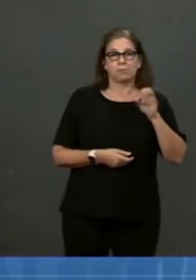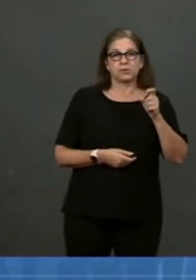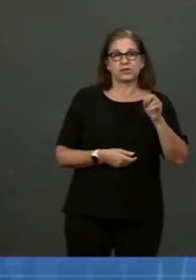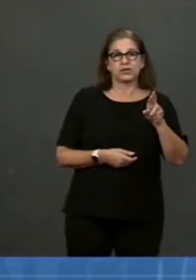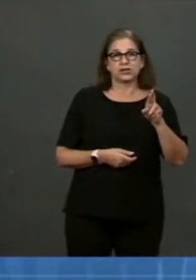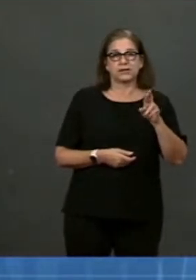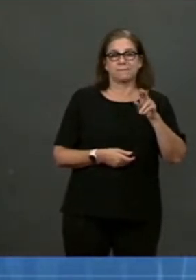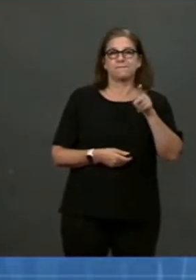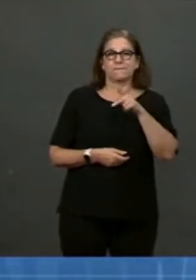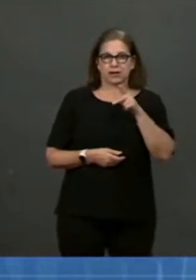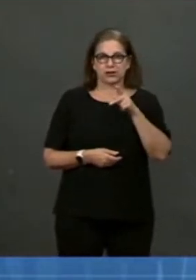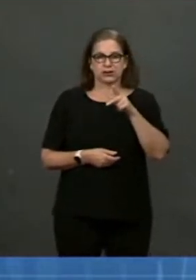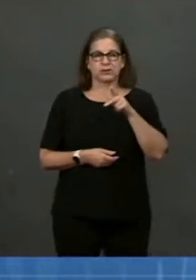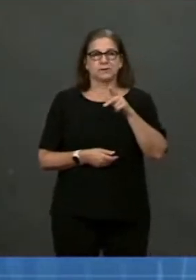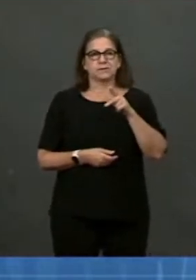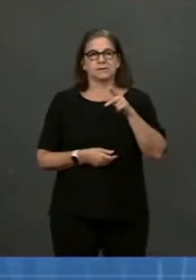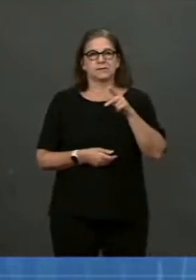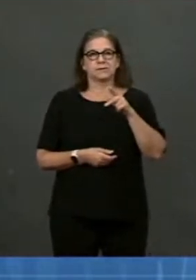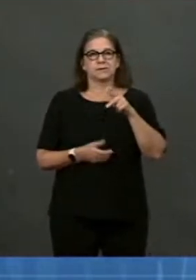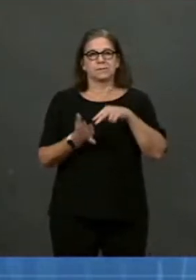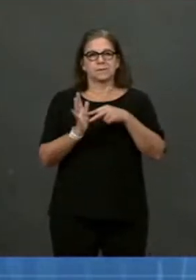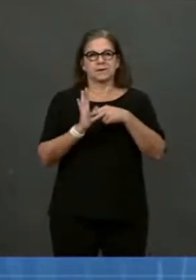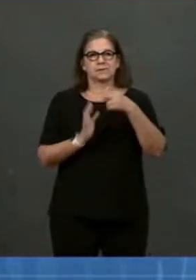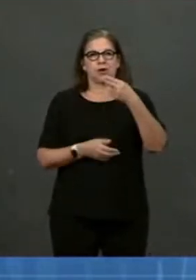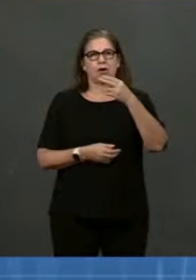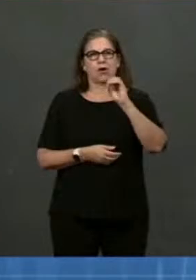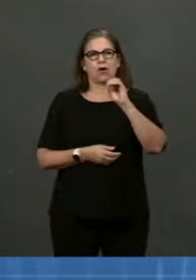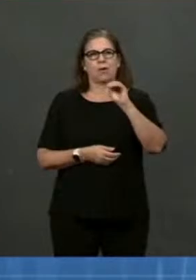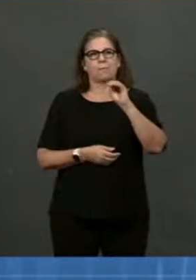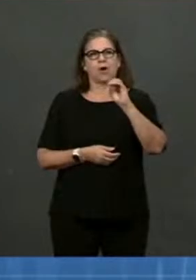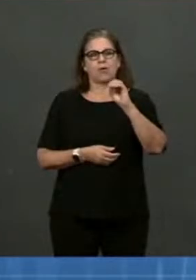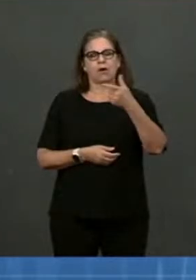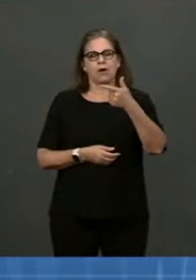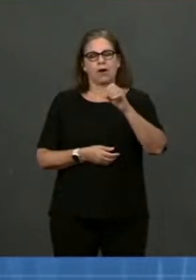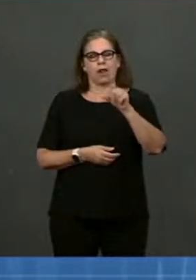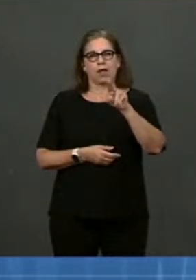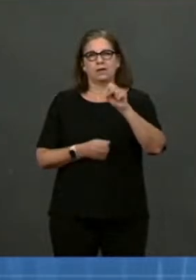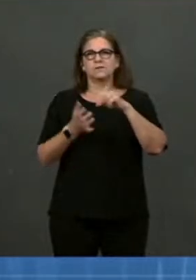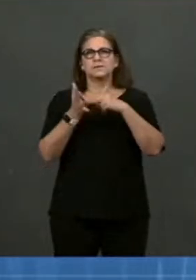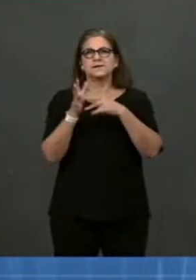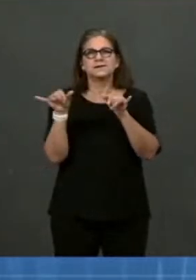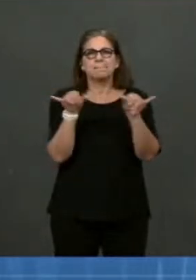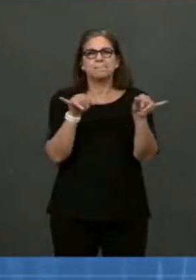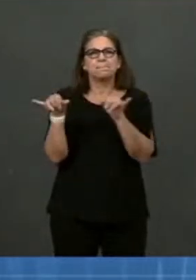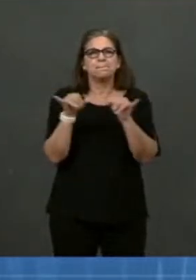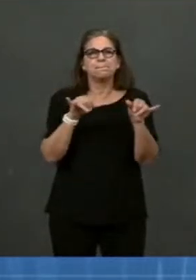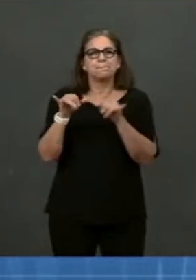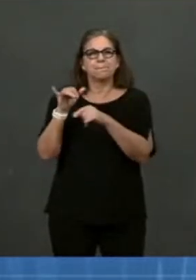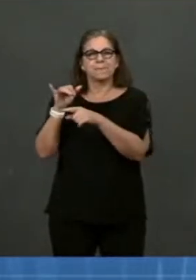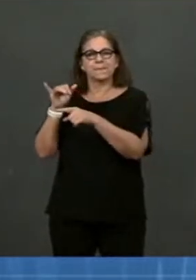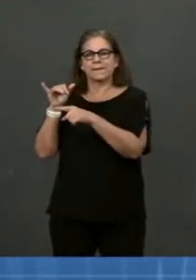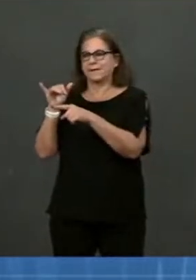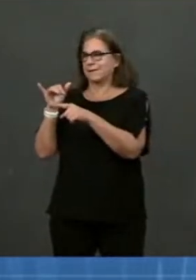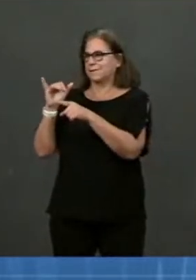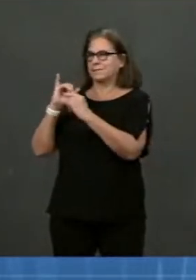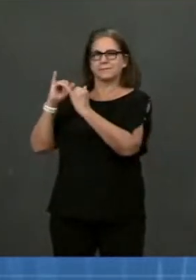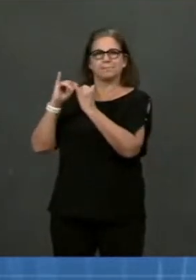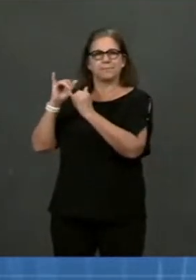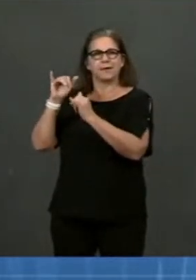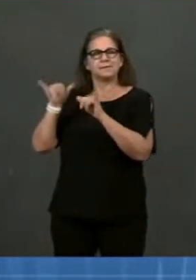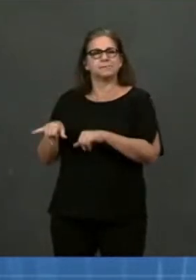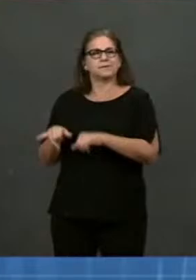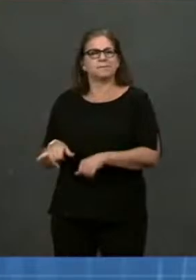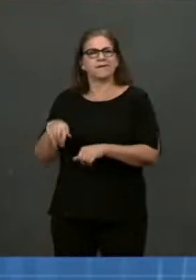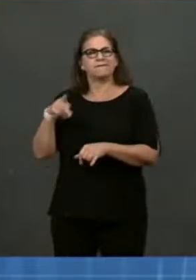GOT MRNA FROM PFIZER AND I GET